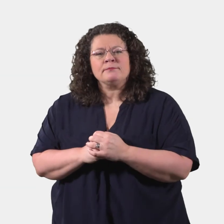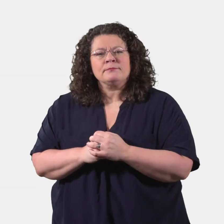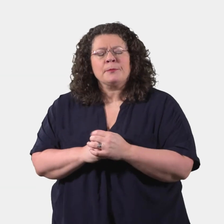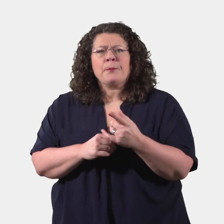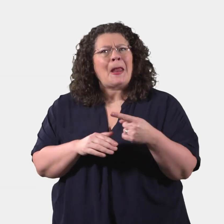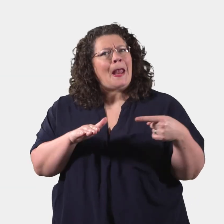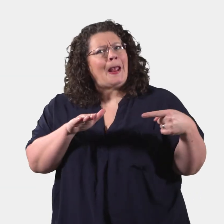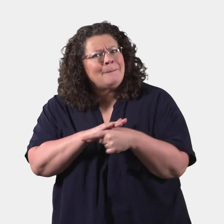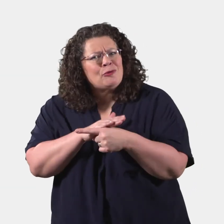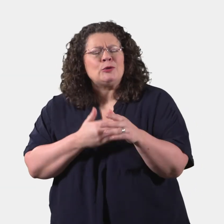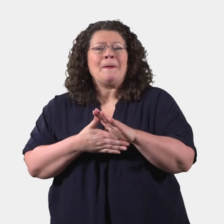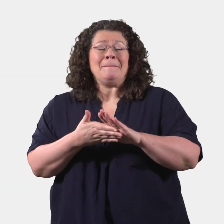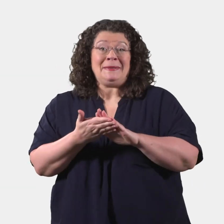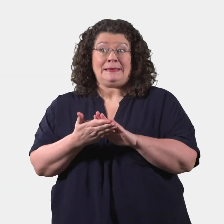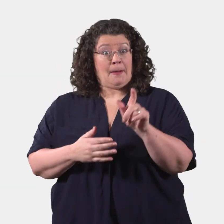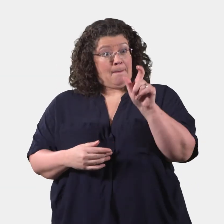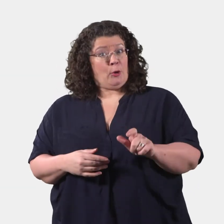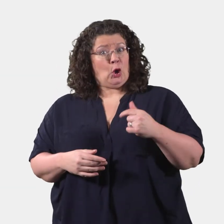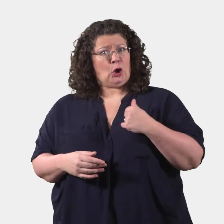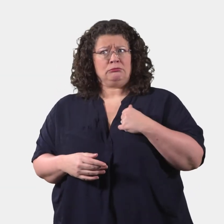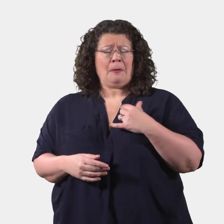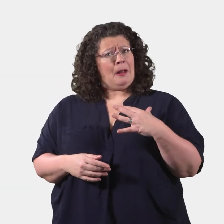Immigration is when a person chooses to live in another country.